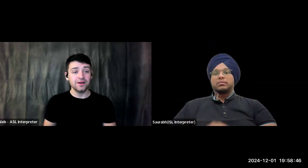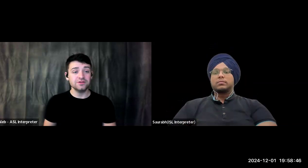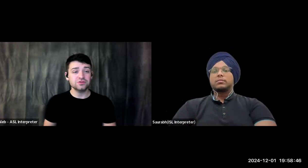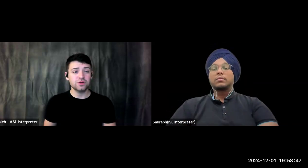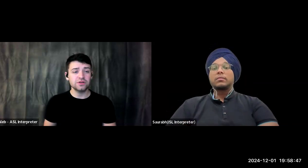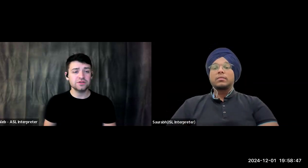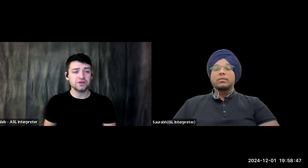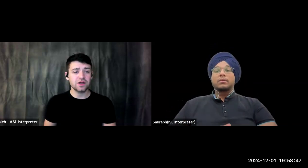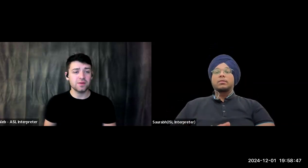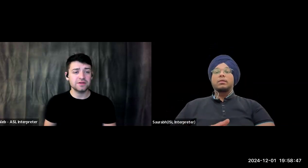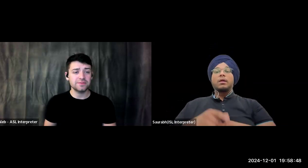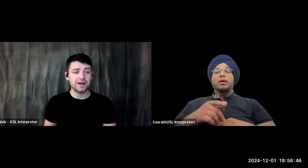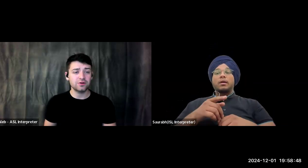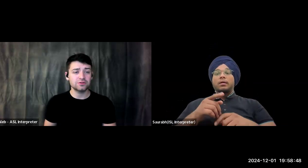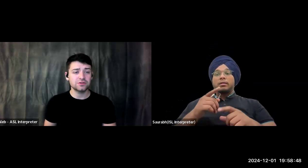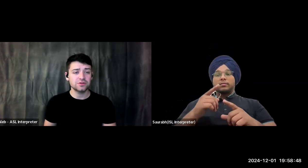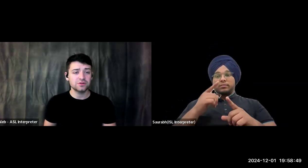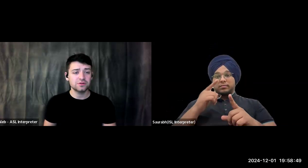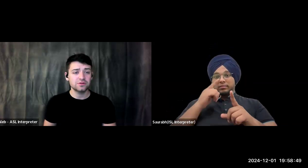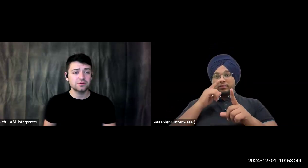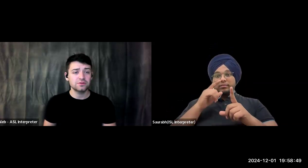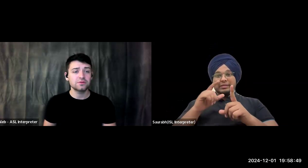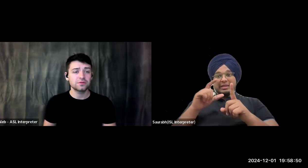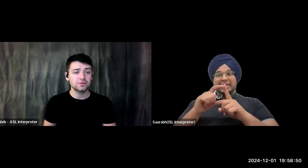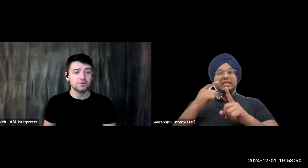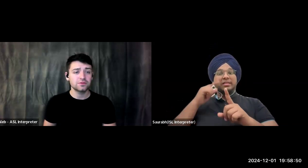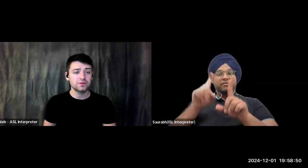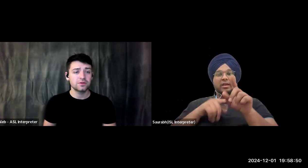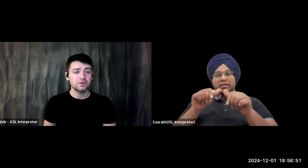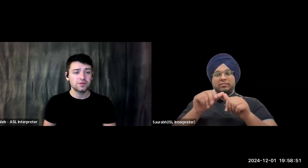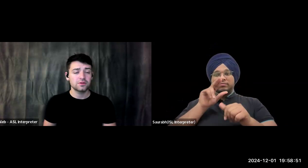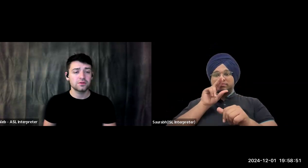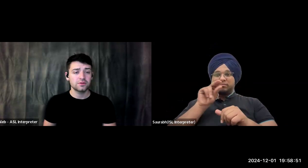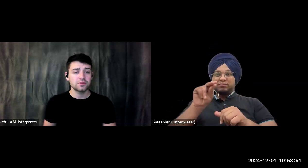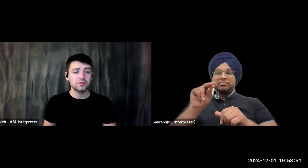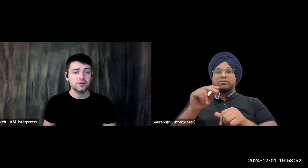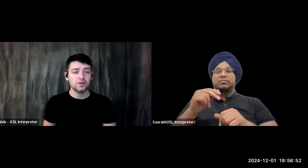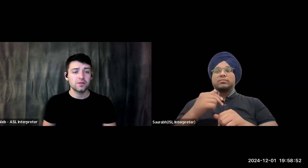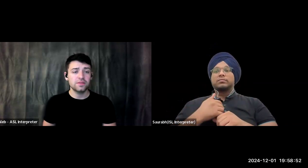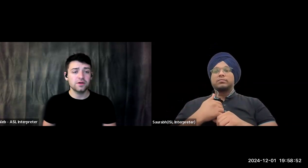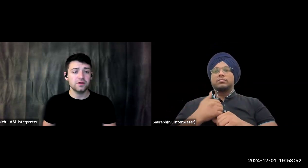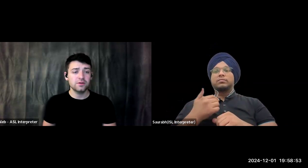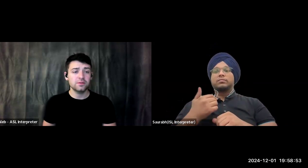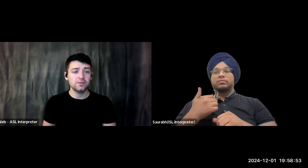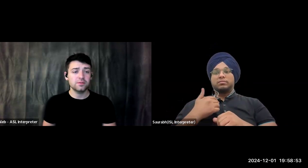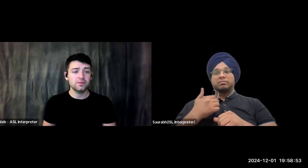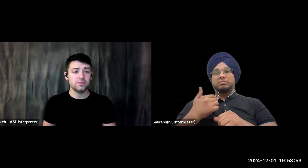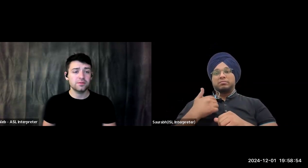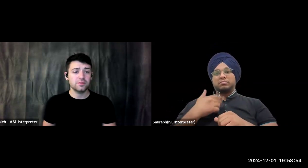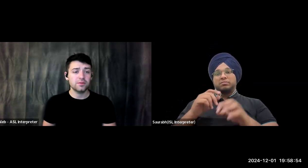And I just wanted to comment about the